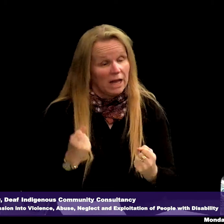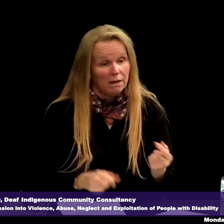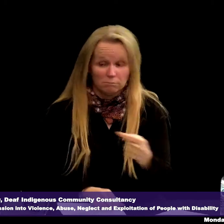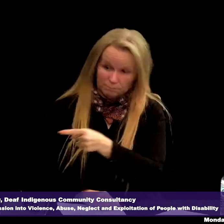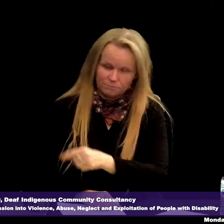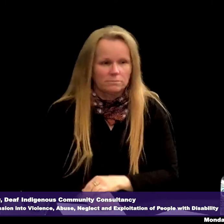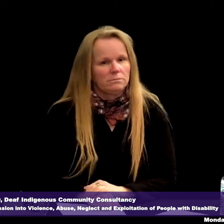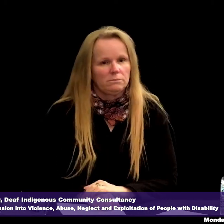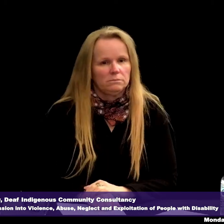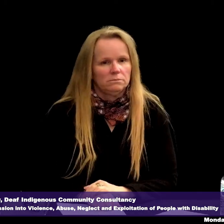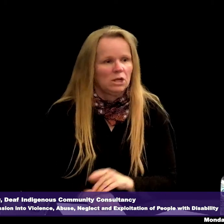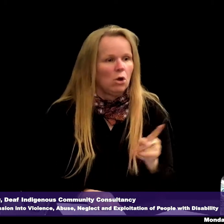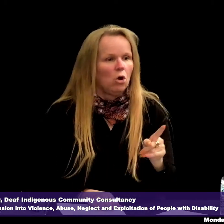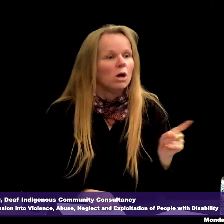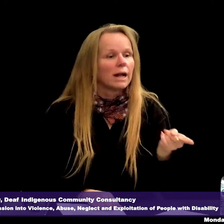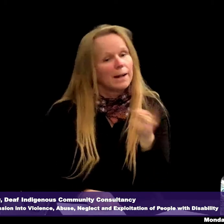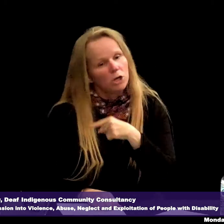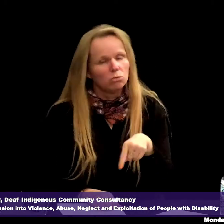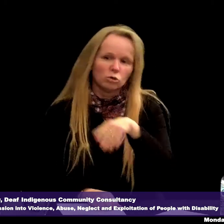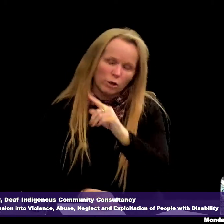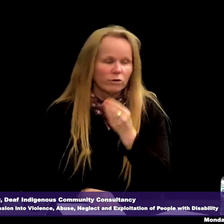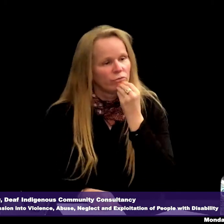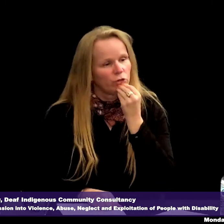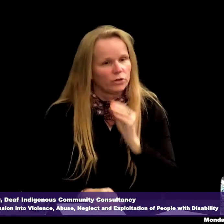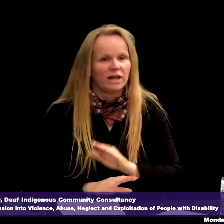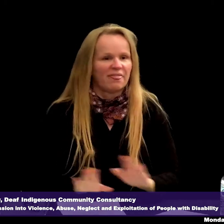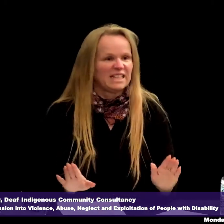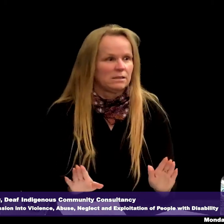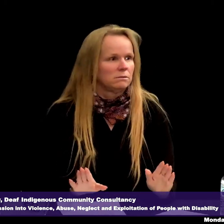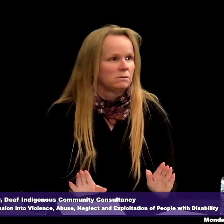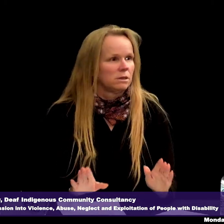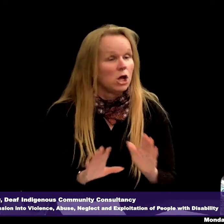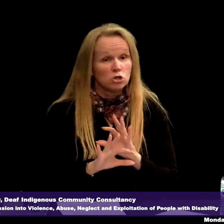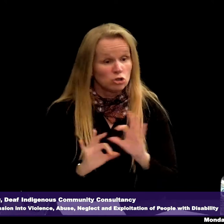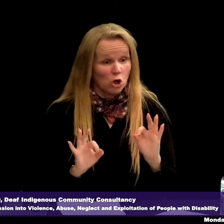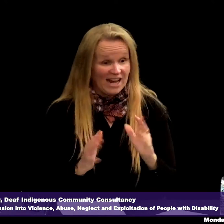He might just use gestures, or say, "Come on we will go for food" and just use very basic